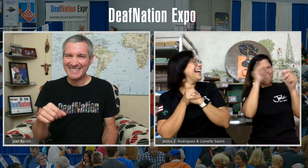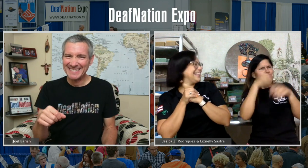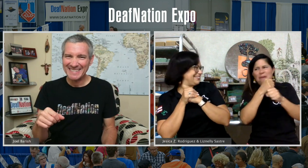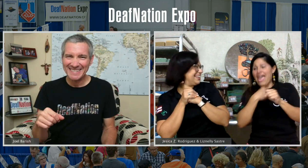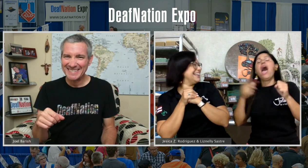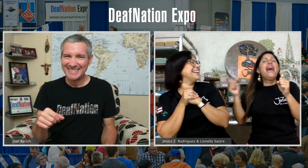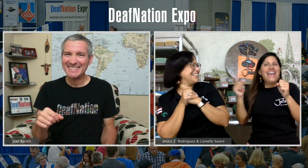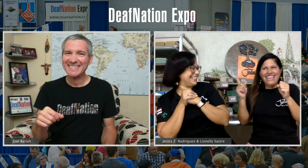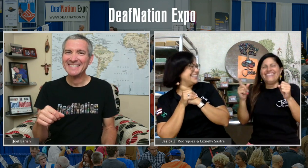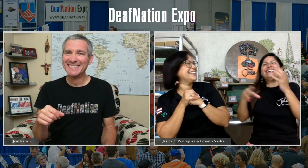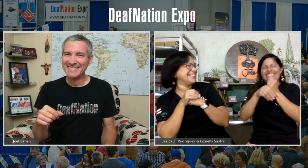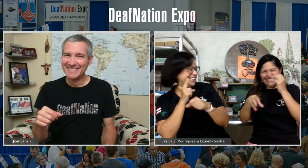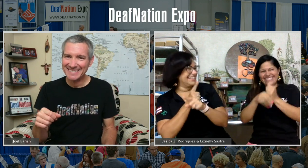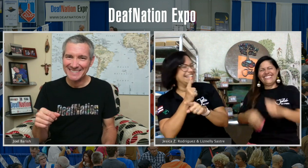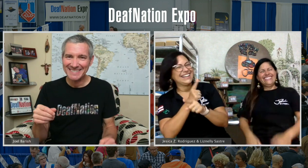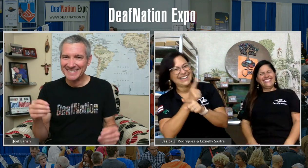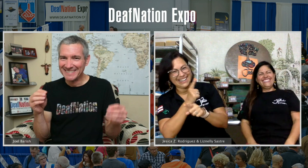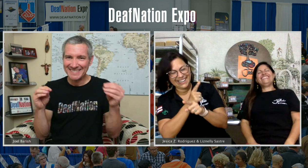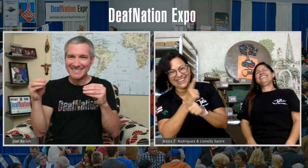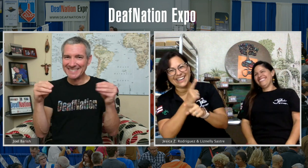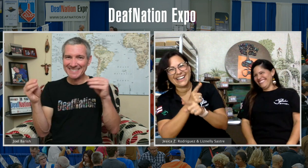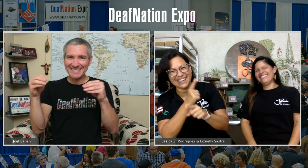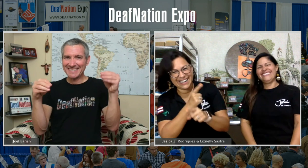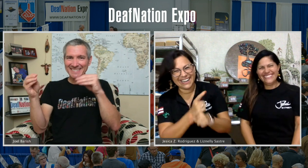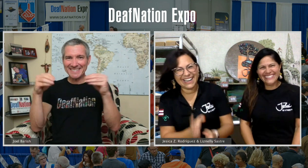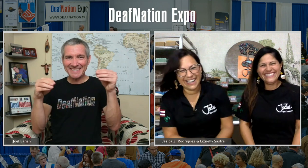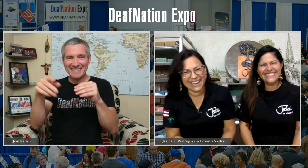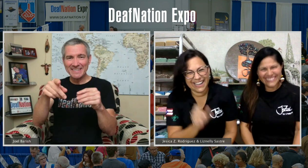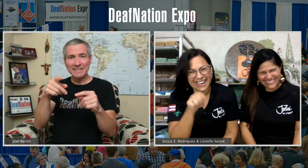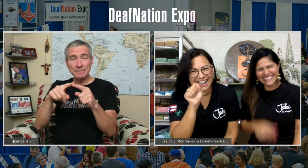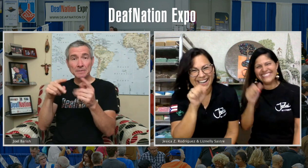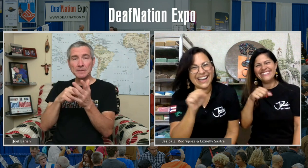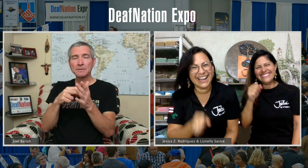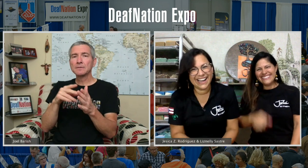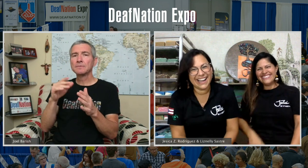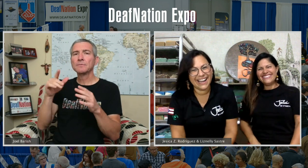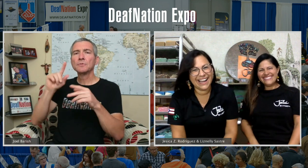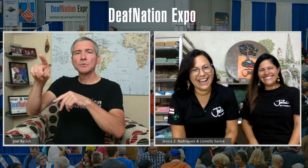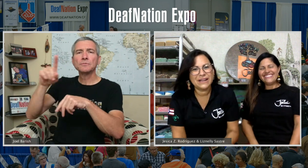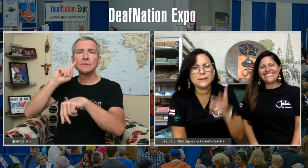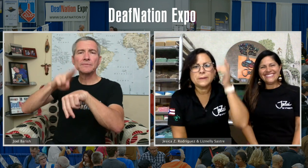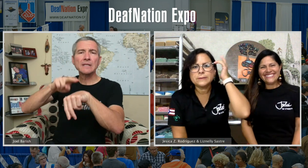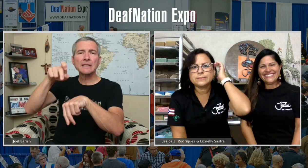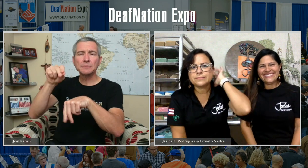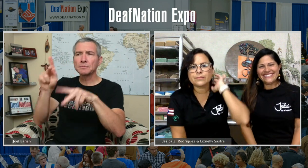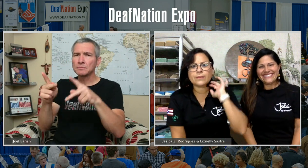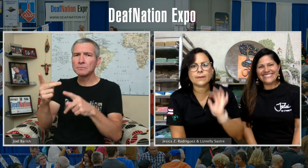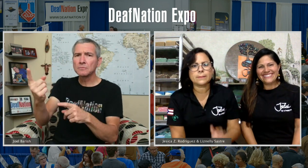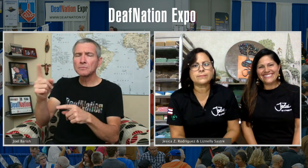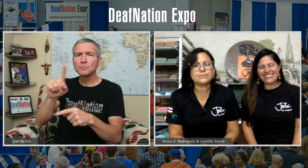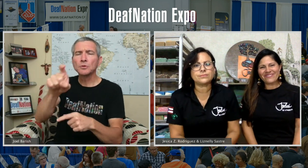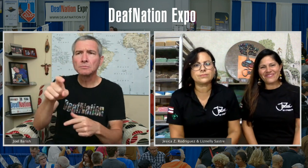Always new ideas for us to add! Right! You like to add new things! But that means you go to DeafNation Expo